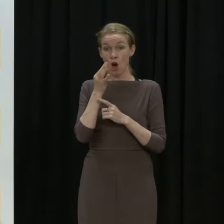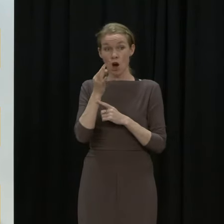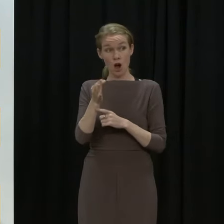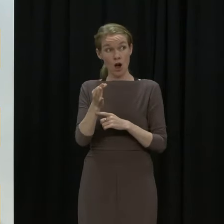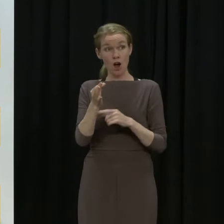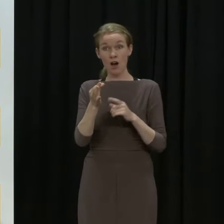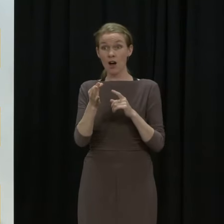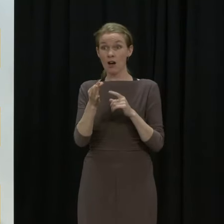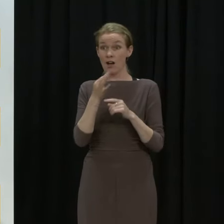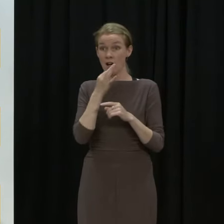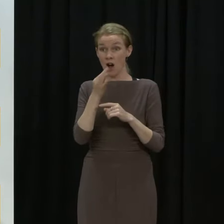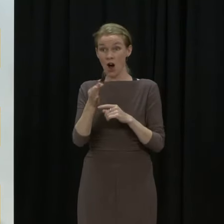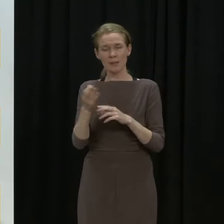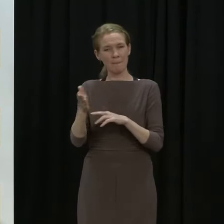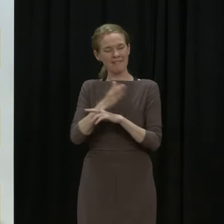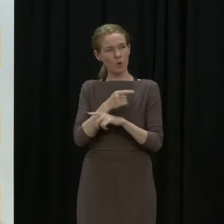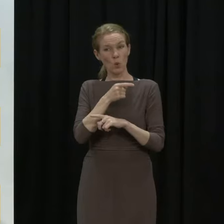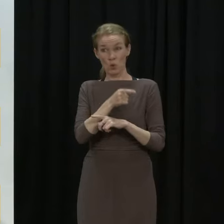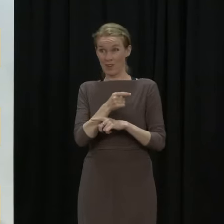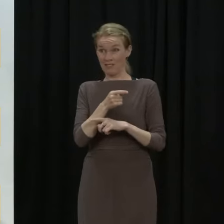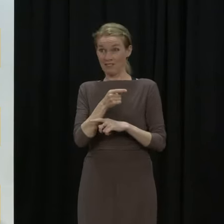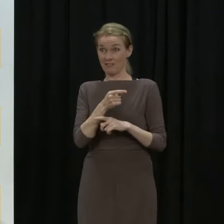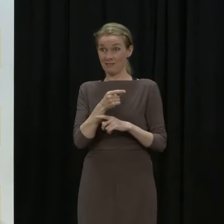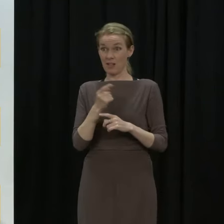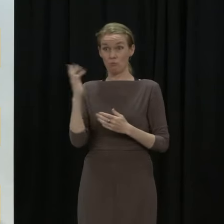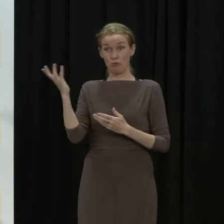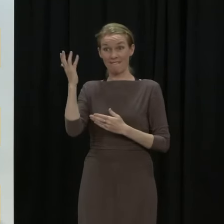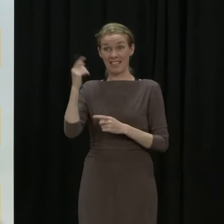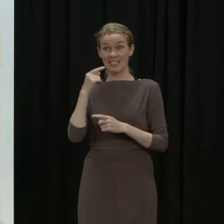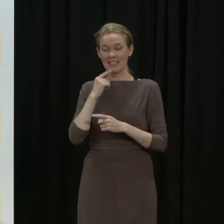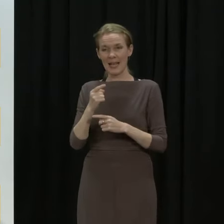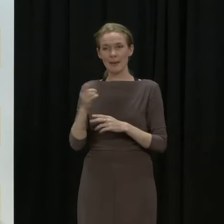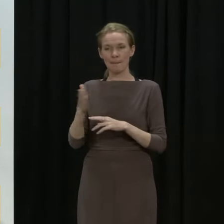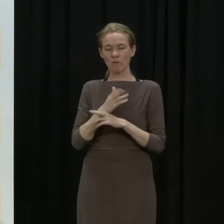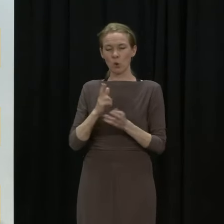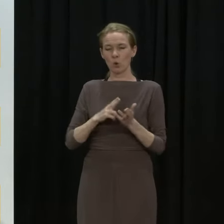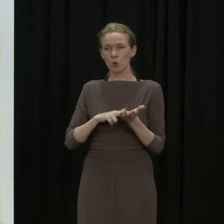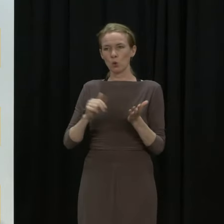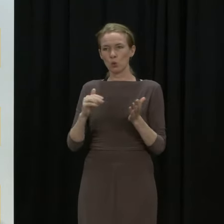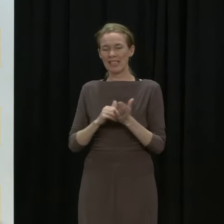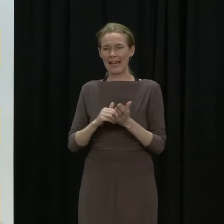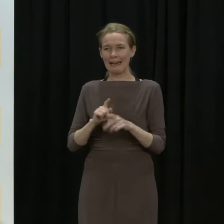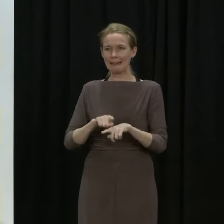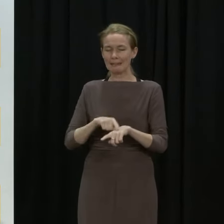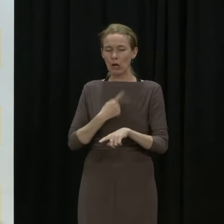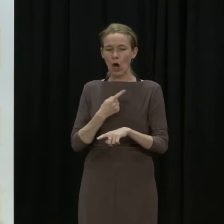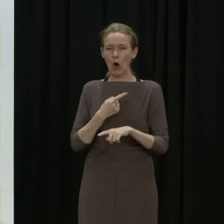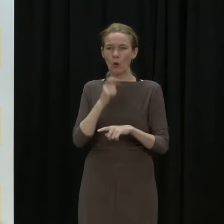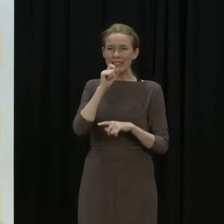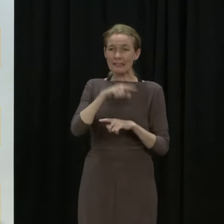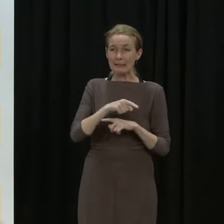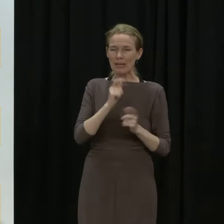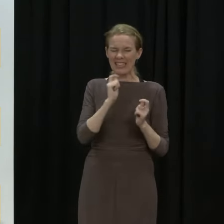Now is a good opportunity to make these changes. In preparing for these things are picking up on the